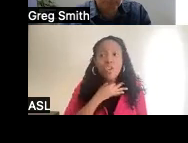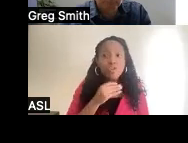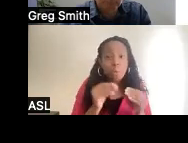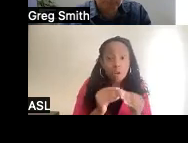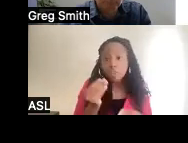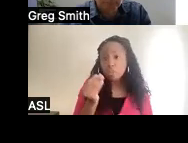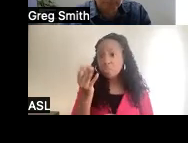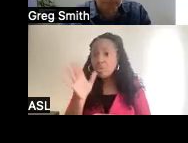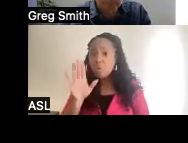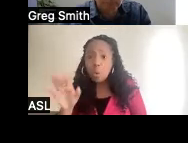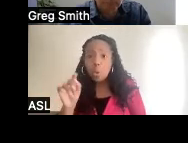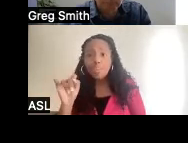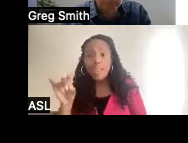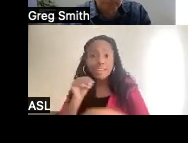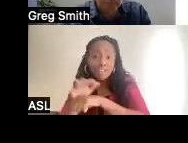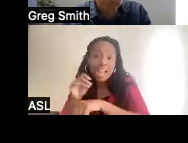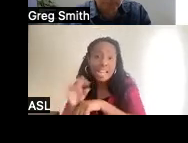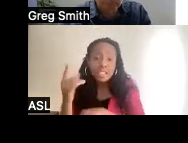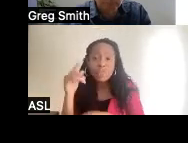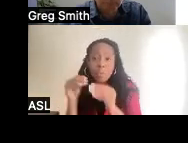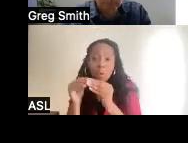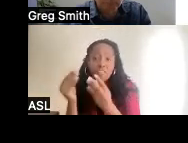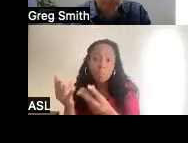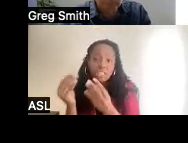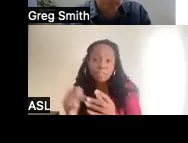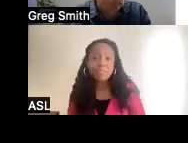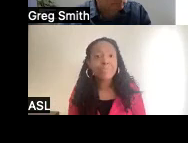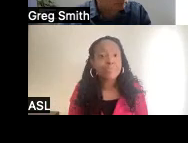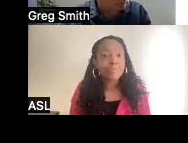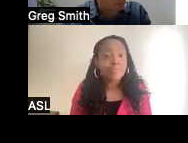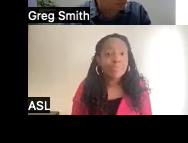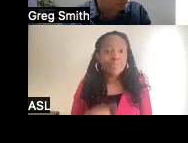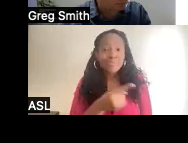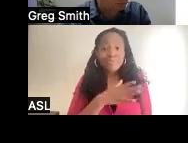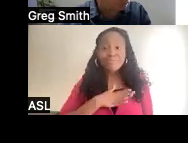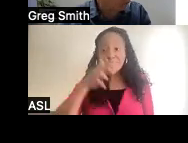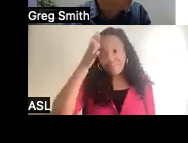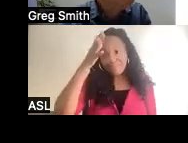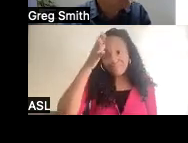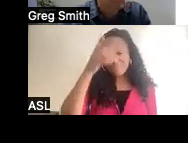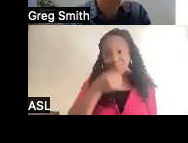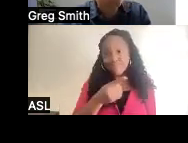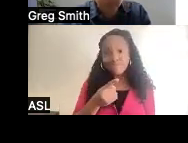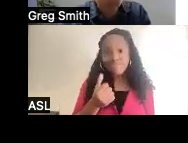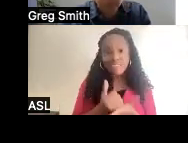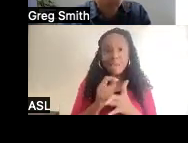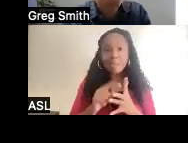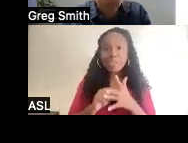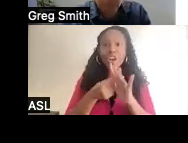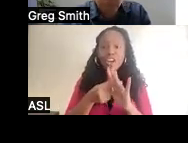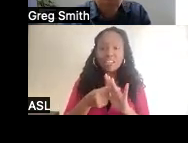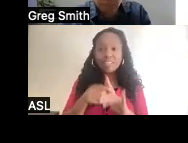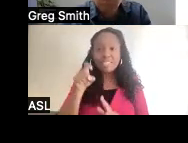situation so this is my father he actually helped get us started into special needs planning um and